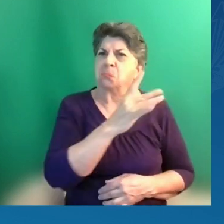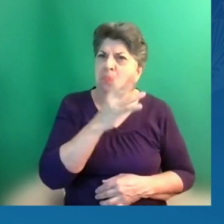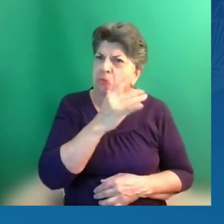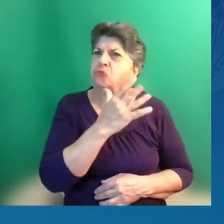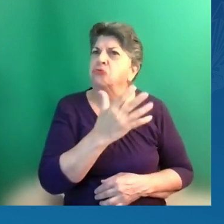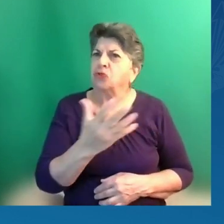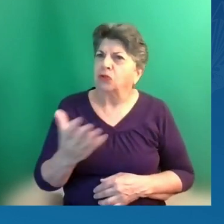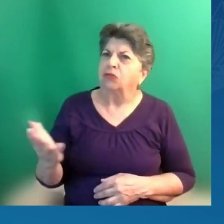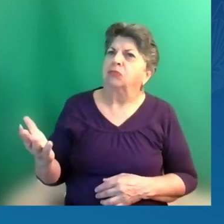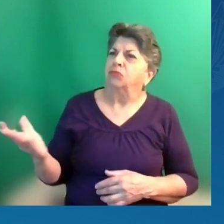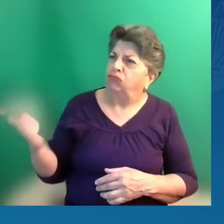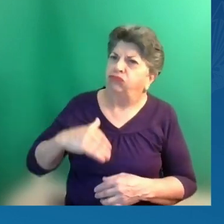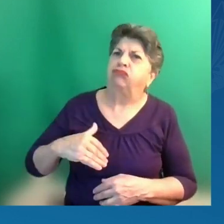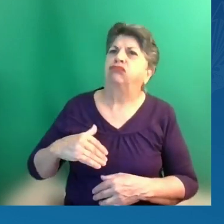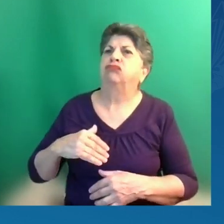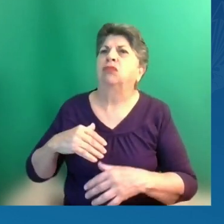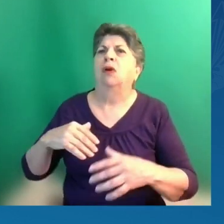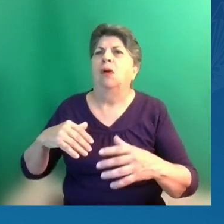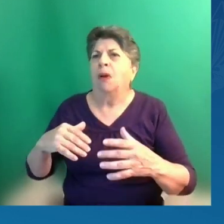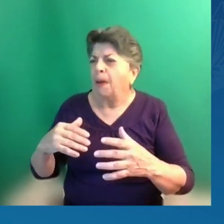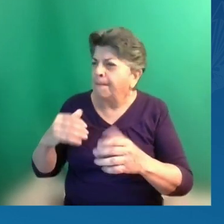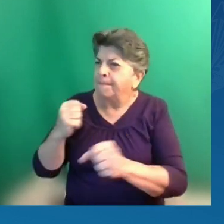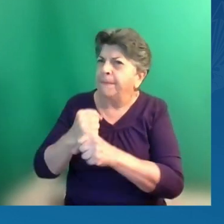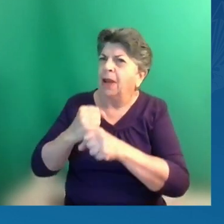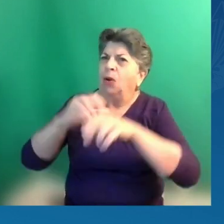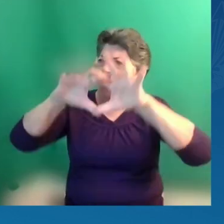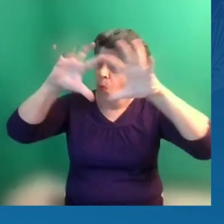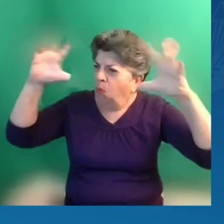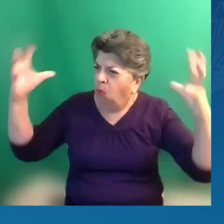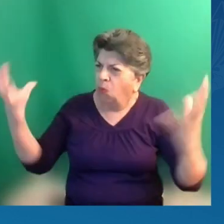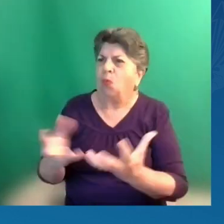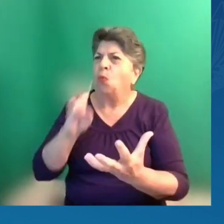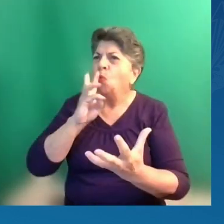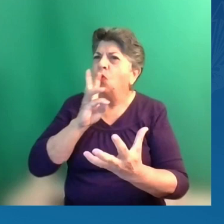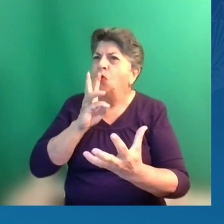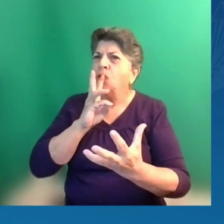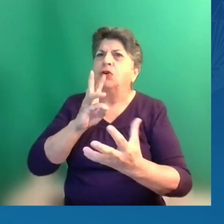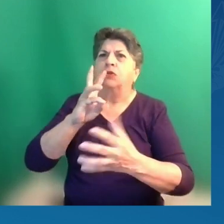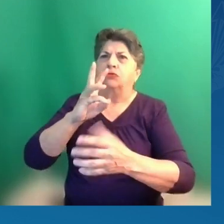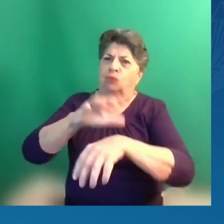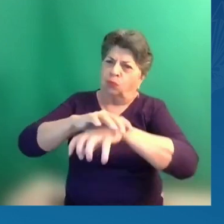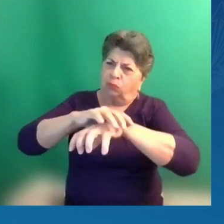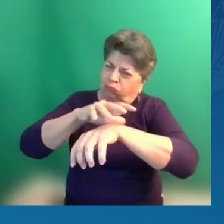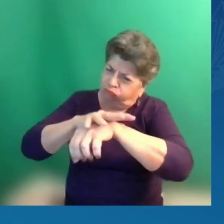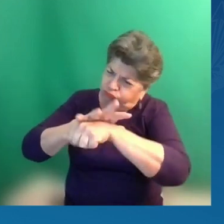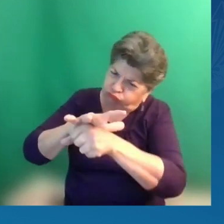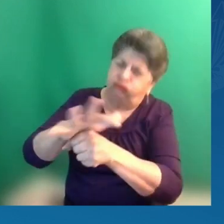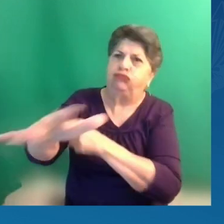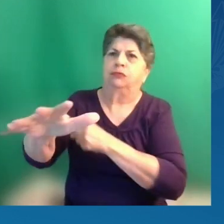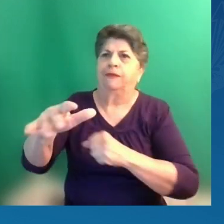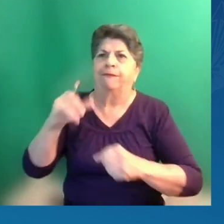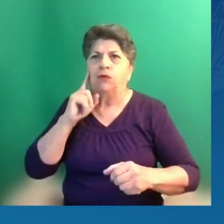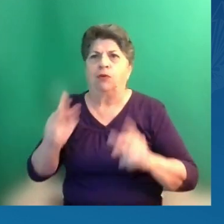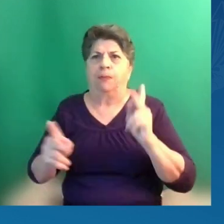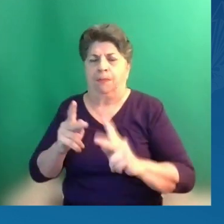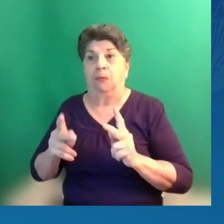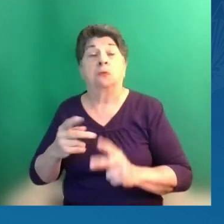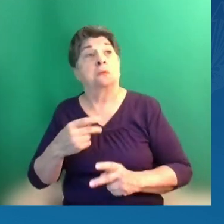that would establish a coalition of global partners to eliminate water as a source of instability in the world.